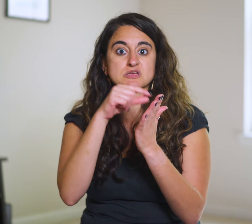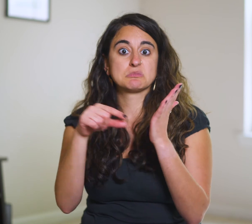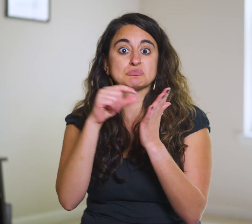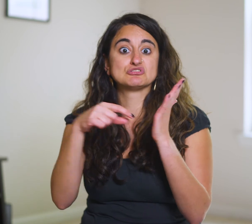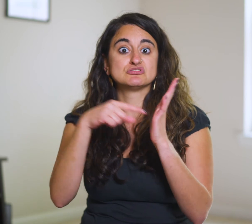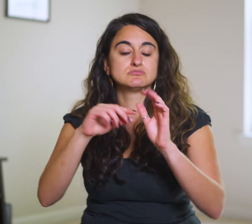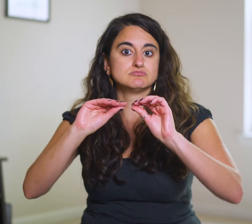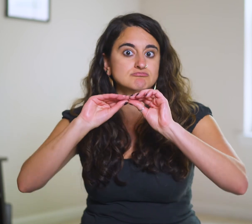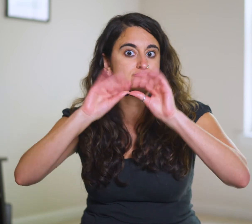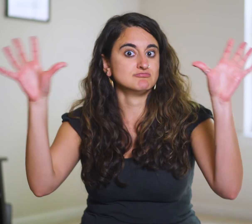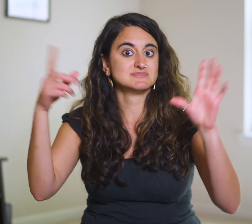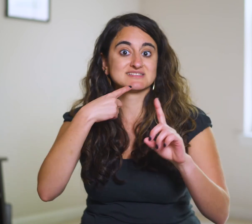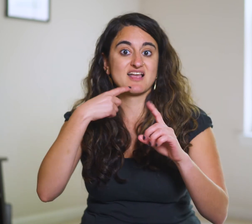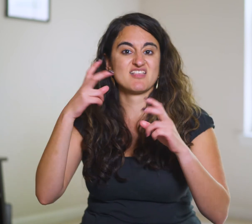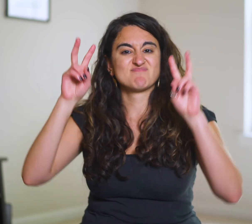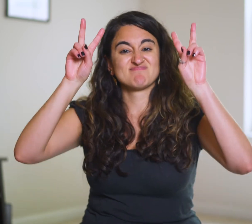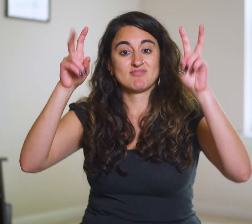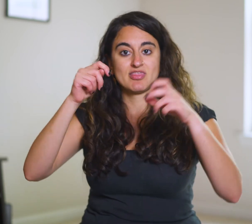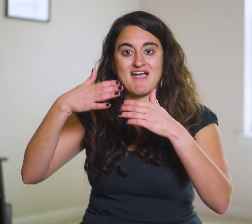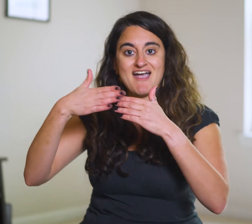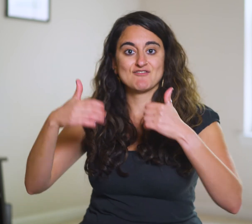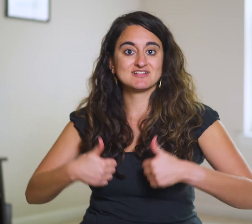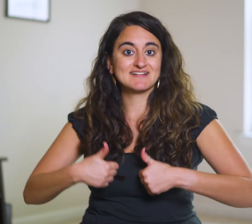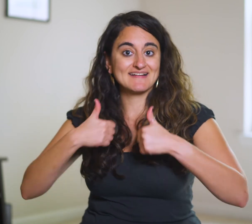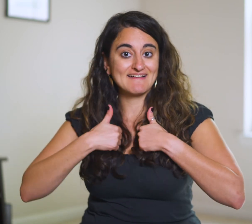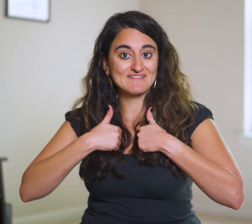scripture explicitly addresses the after-life.